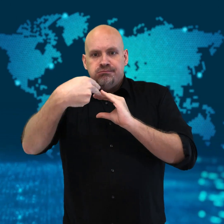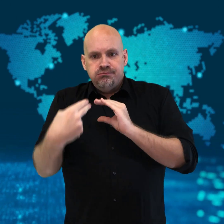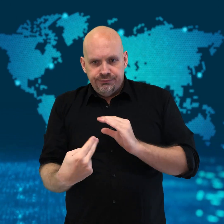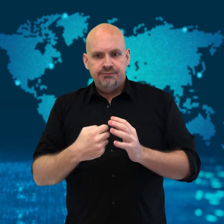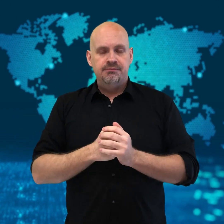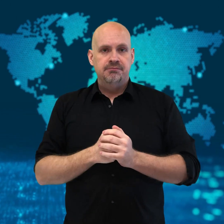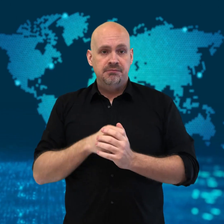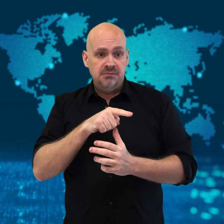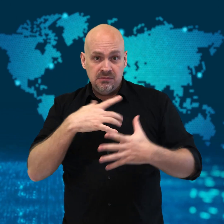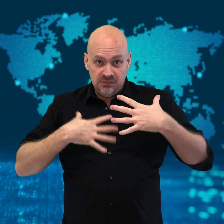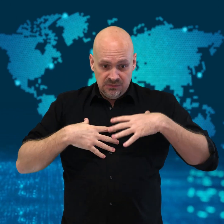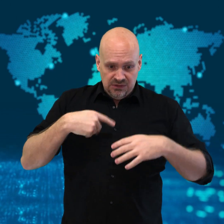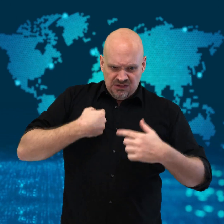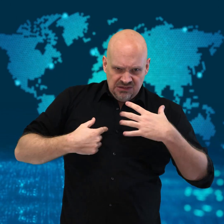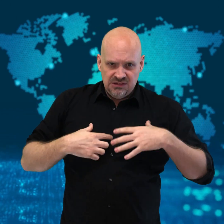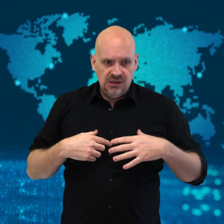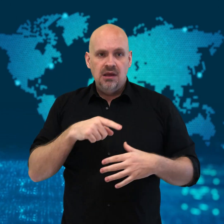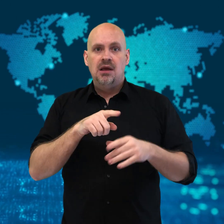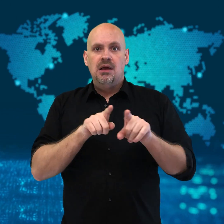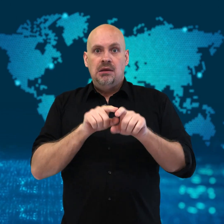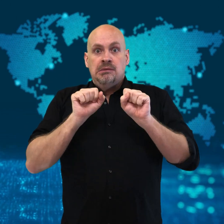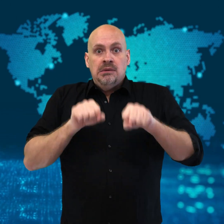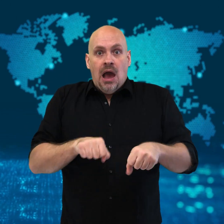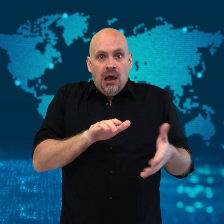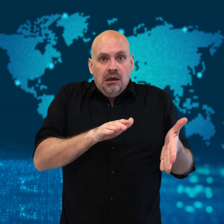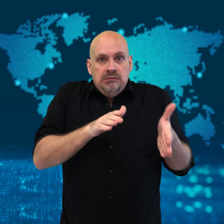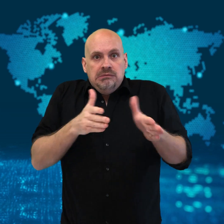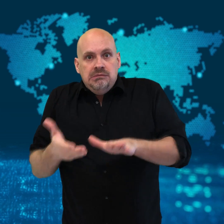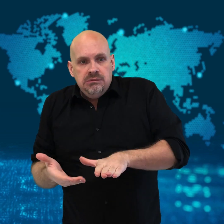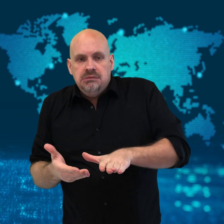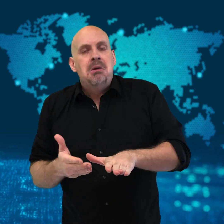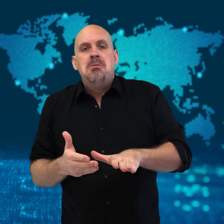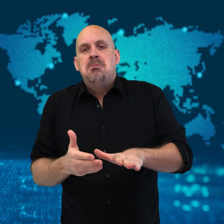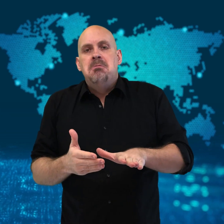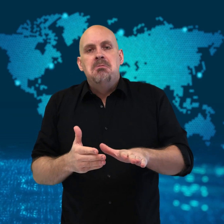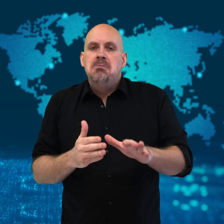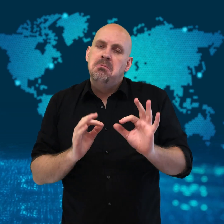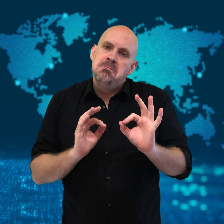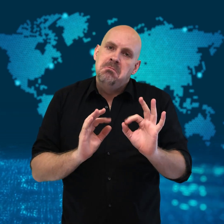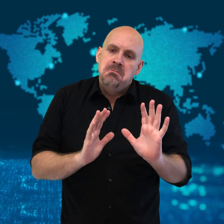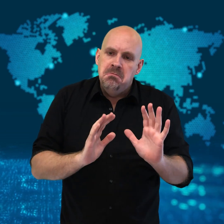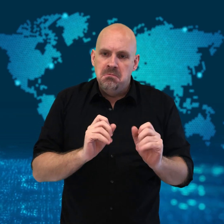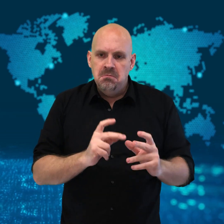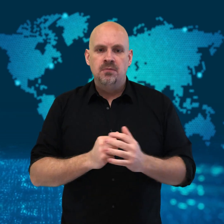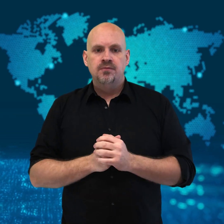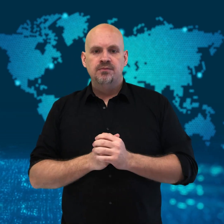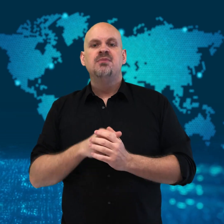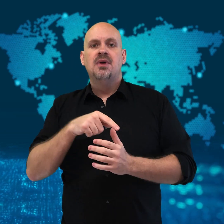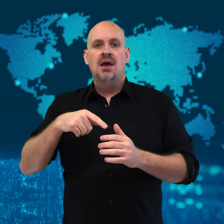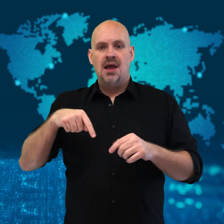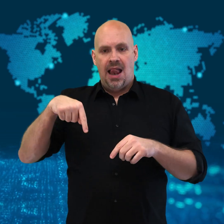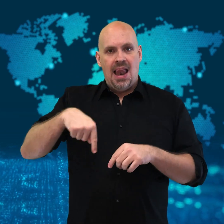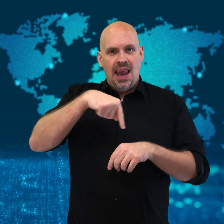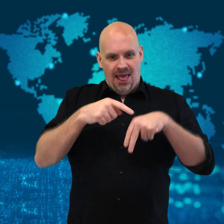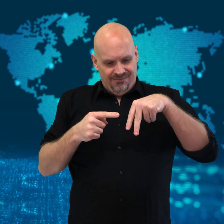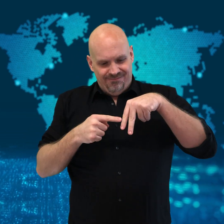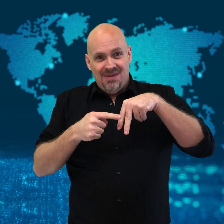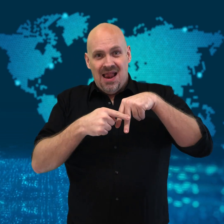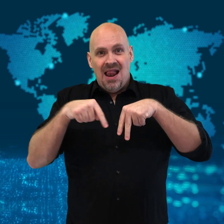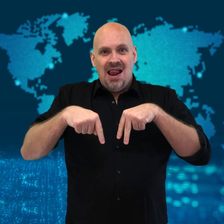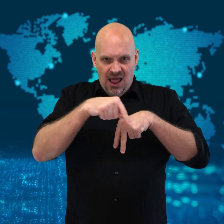Authorities had to release Woods from the SUV’s windshield by using